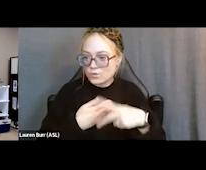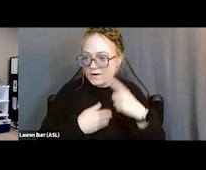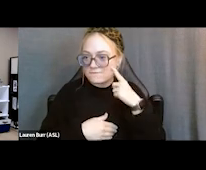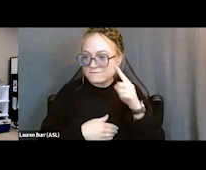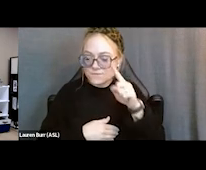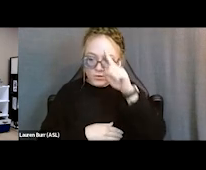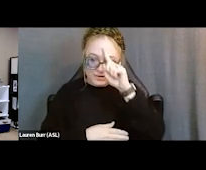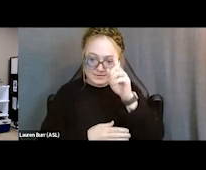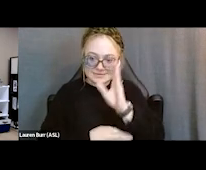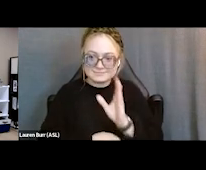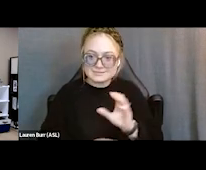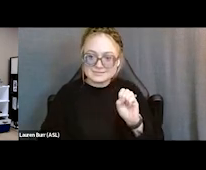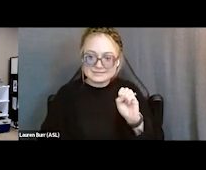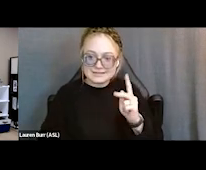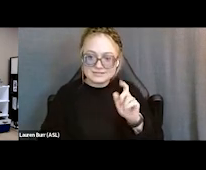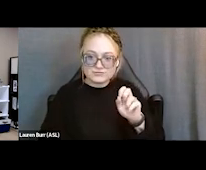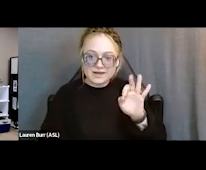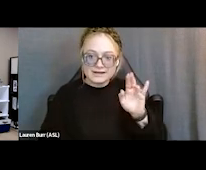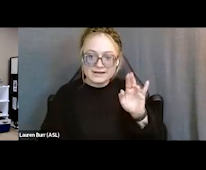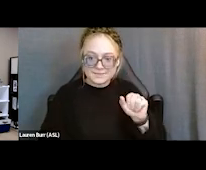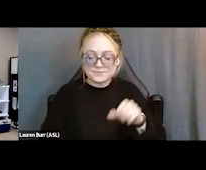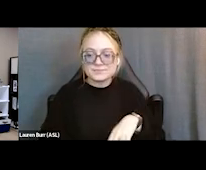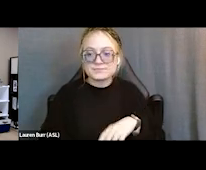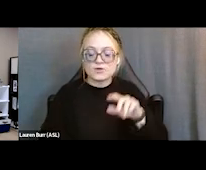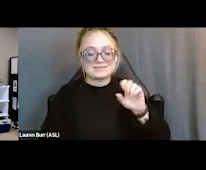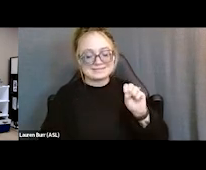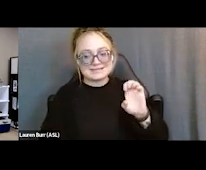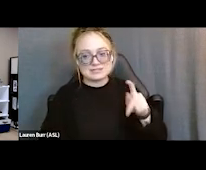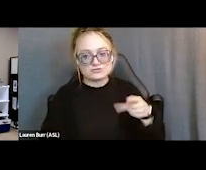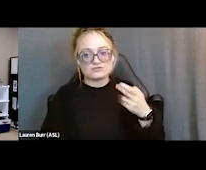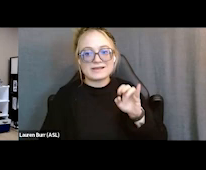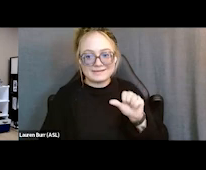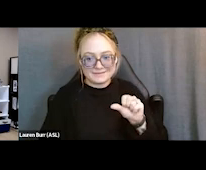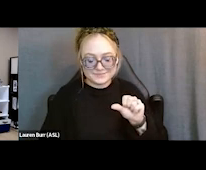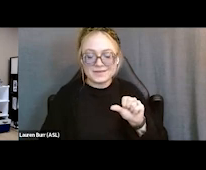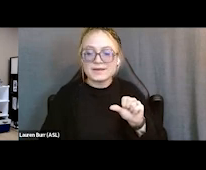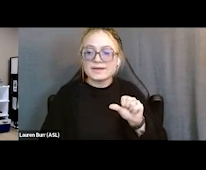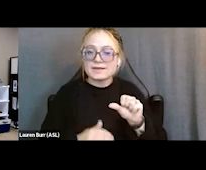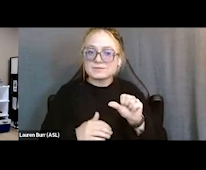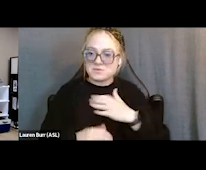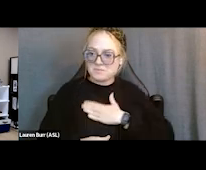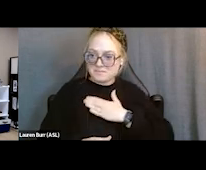So a lot of what I'm gonna be talking about is based on some experience and of course the literature.